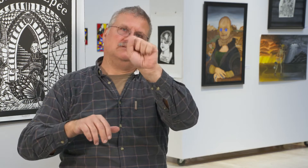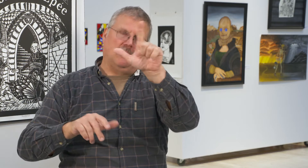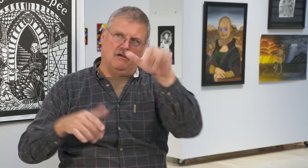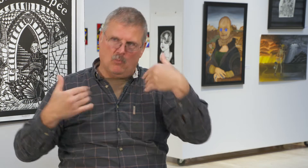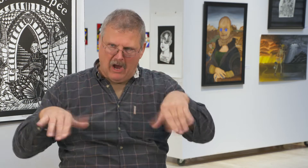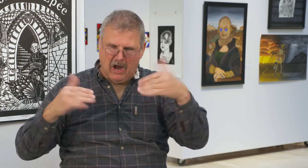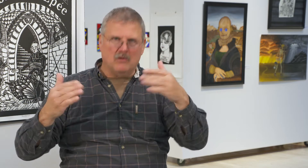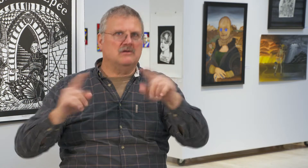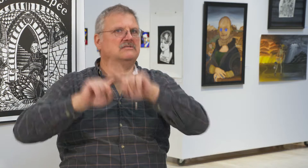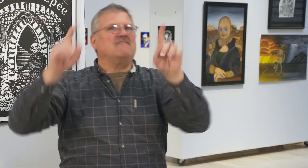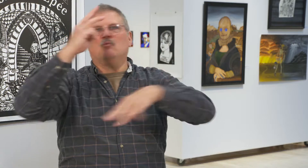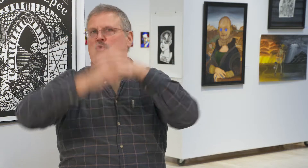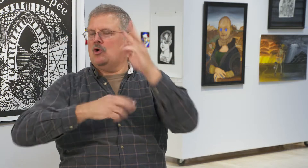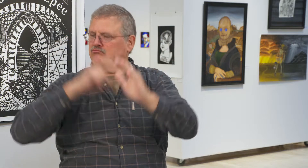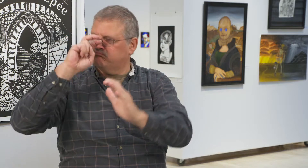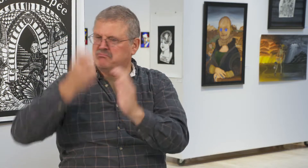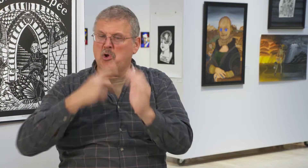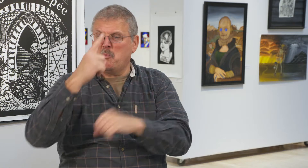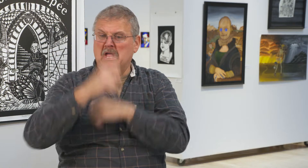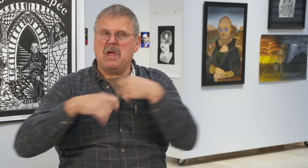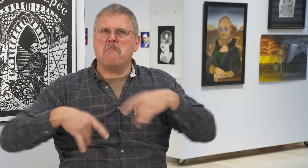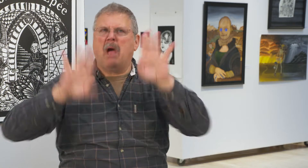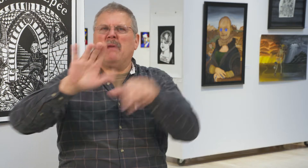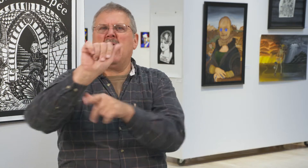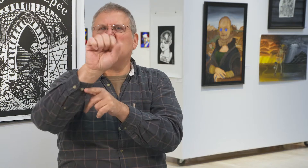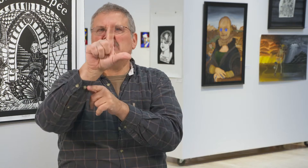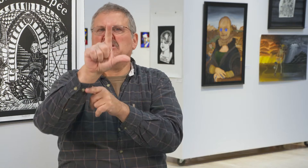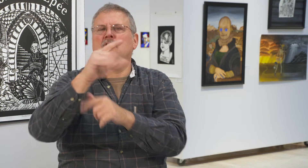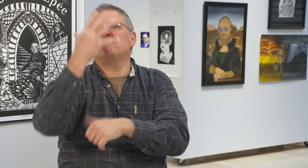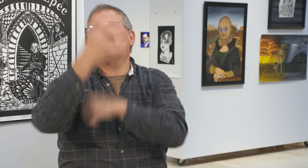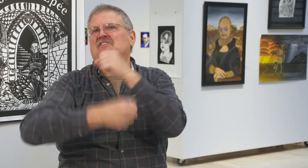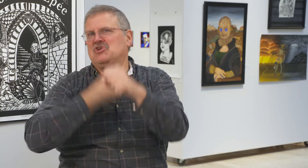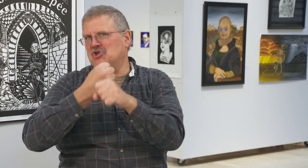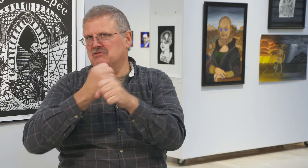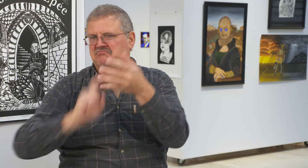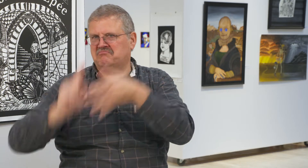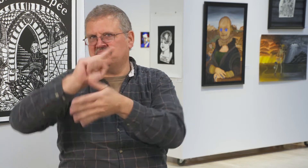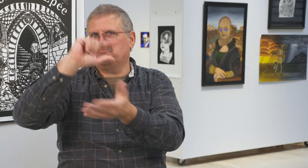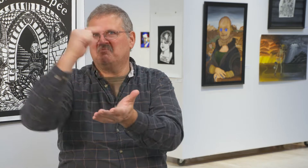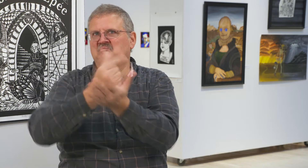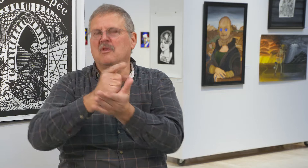The school taught in ASL. It was a completely different world. Within one year, I picked up ASL,